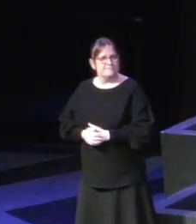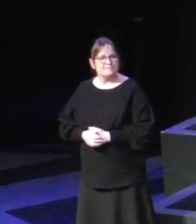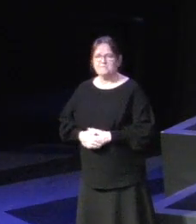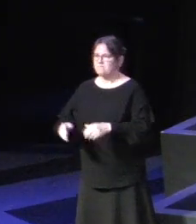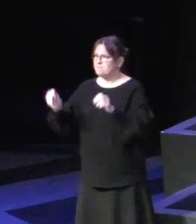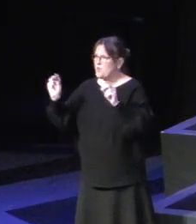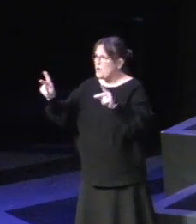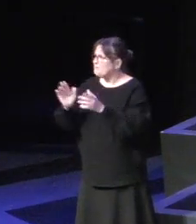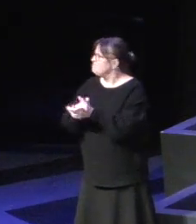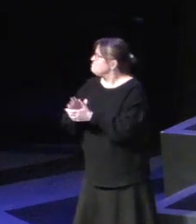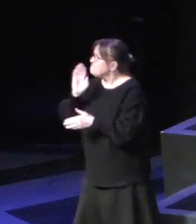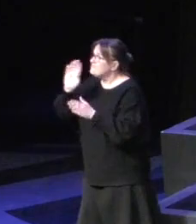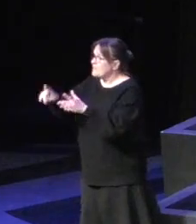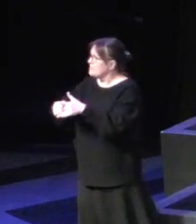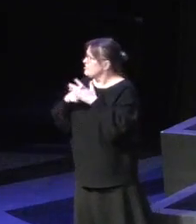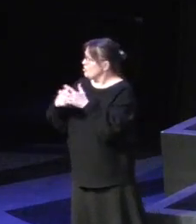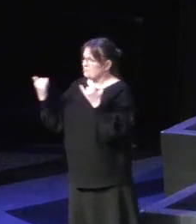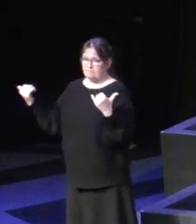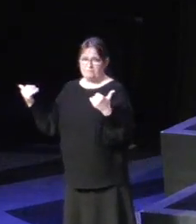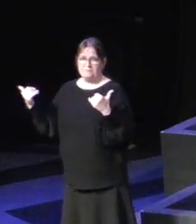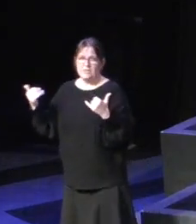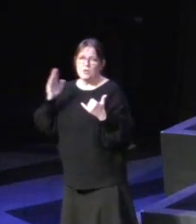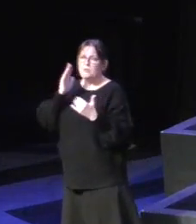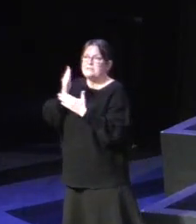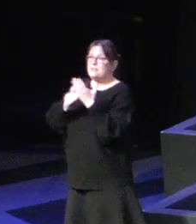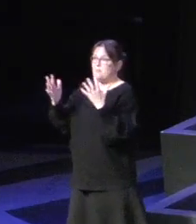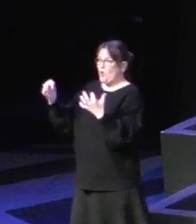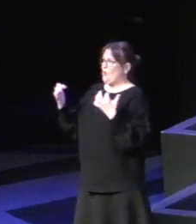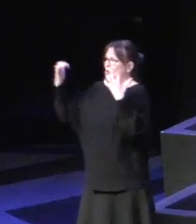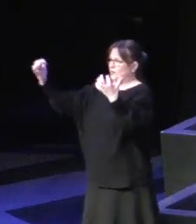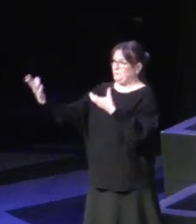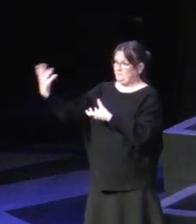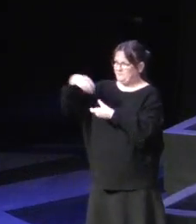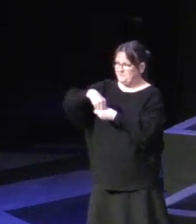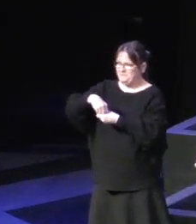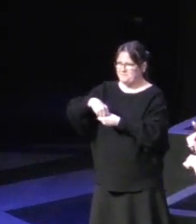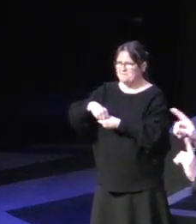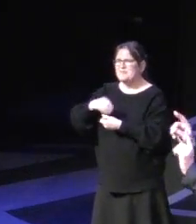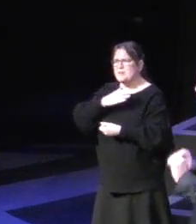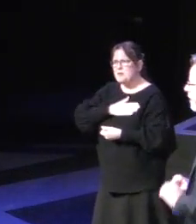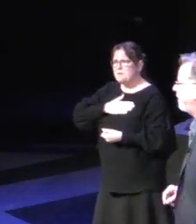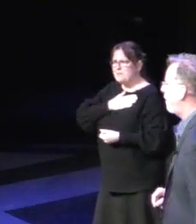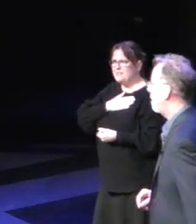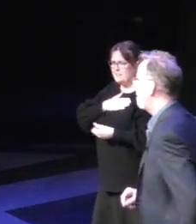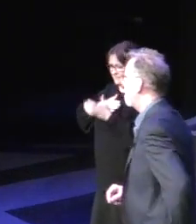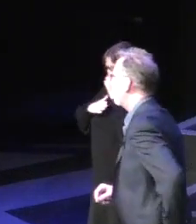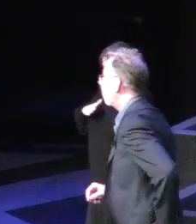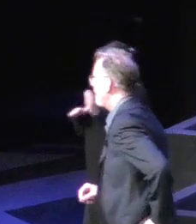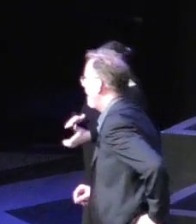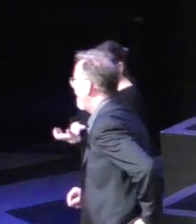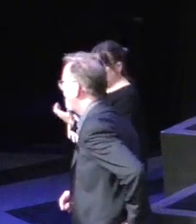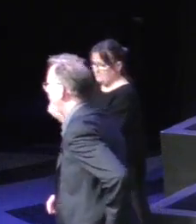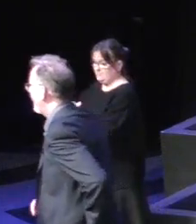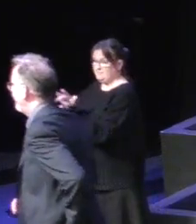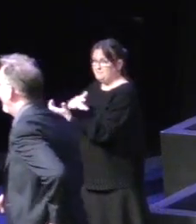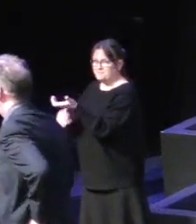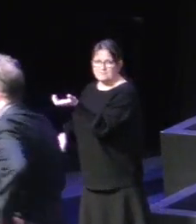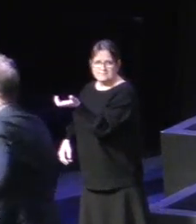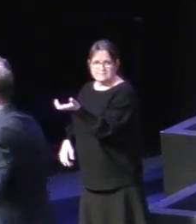All right, we're gonna start off tonight with some audience participation. I need everyone to take, take out your cell phone. Everybody take out your cell phone.